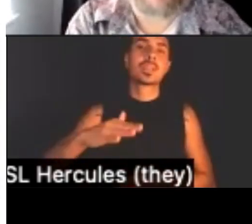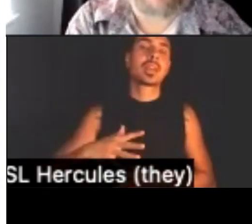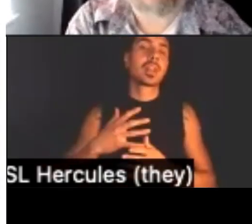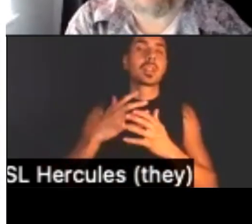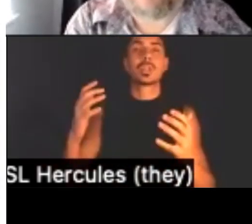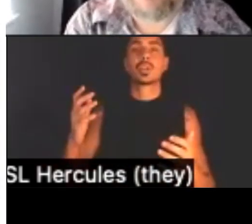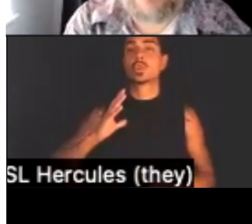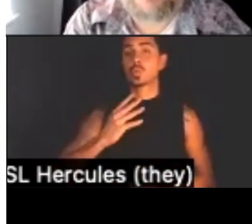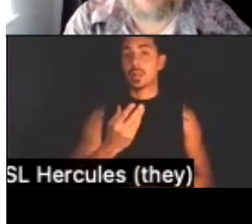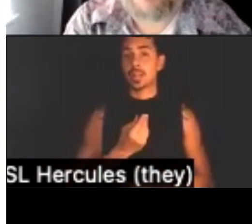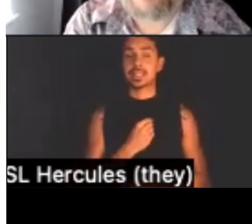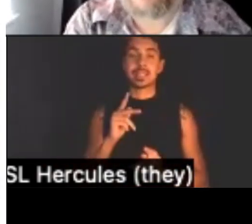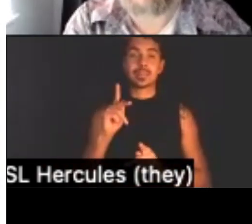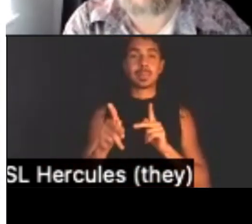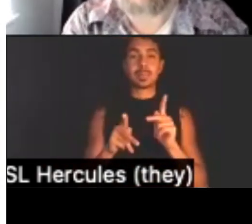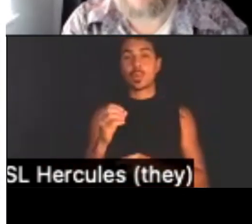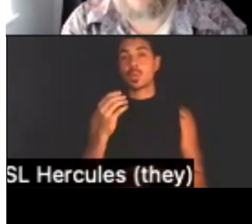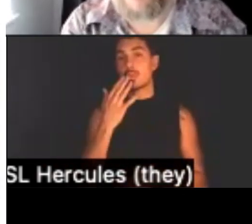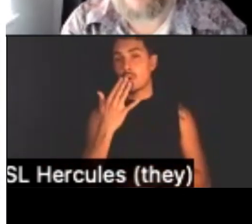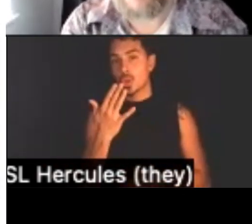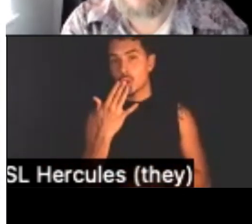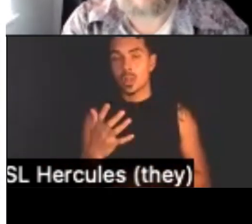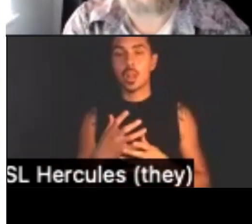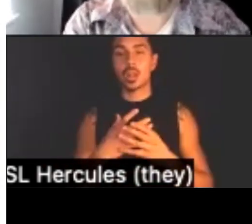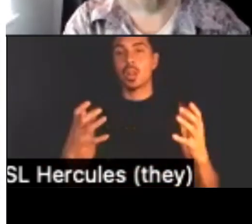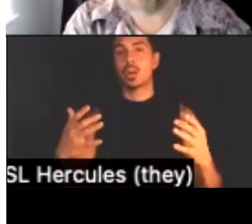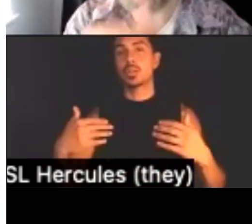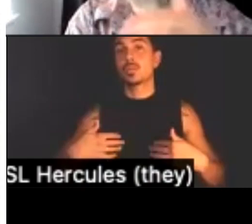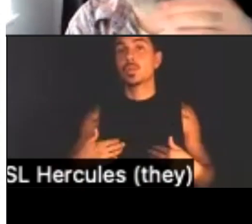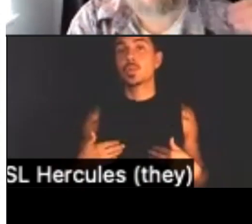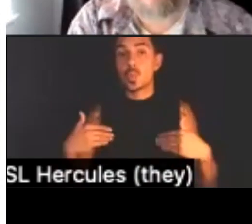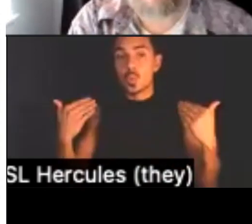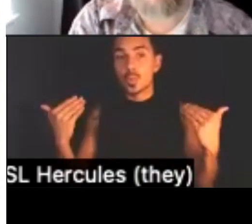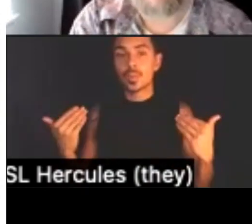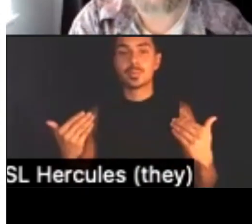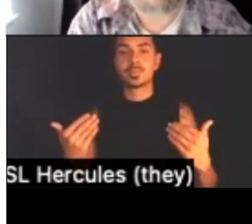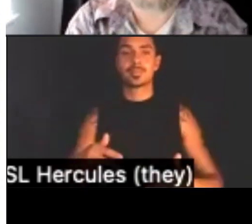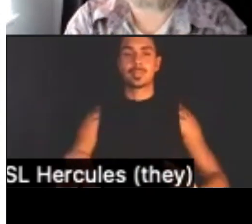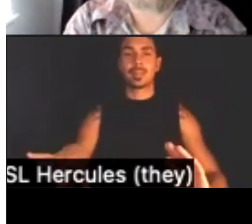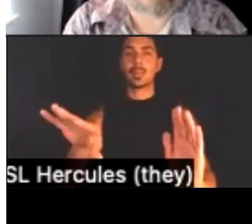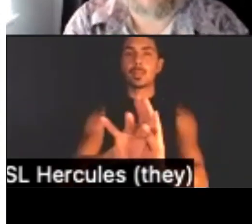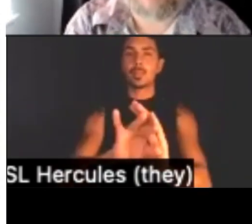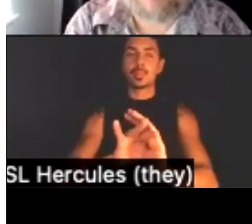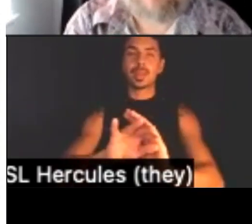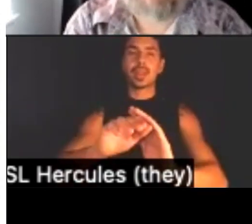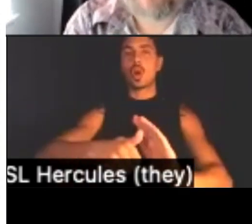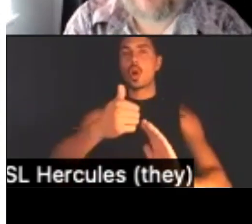a lot of trans folks of color, a lot of youth pick many other marginalized identities